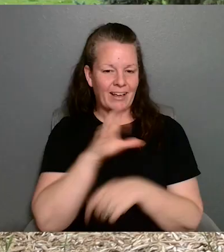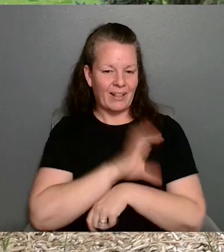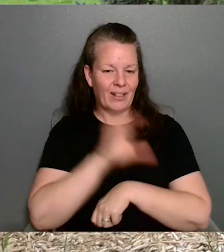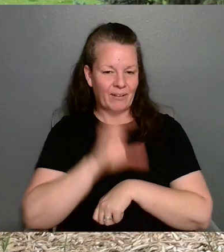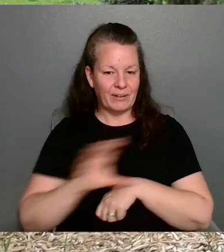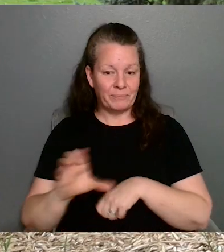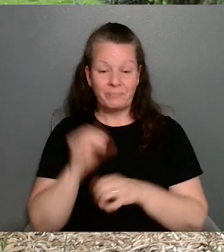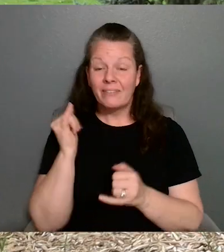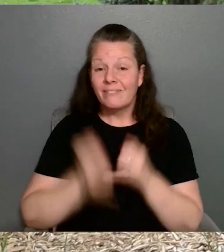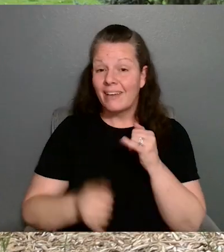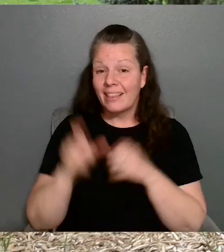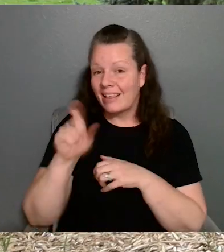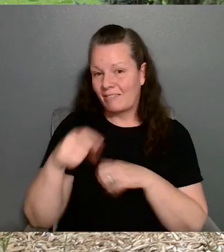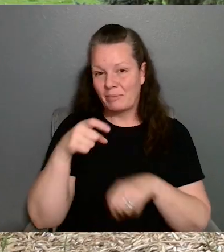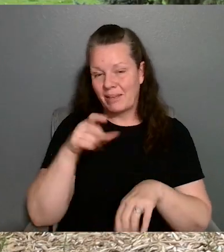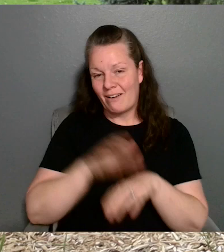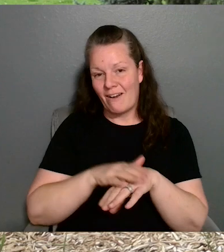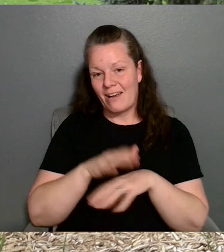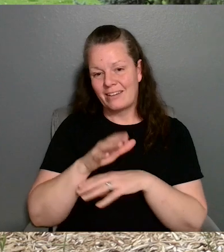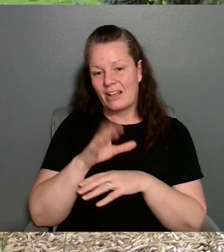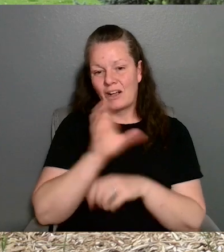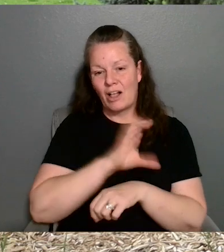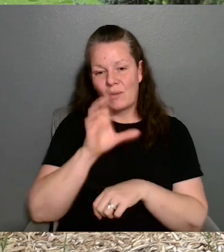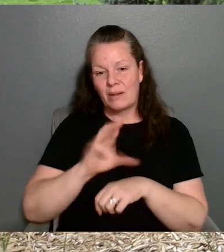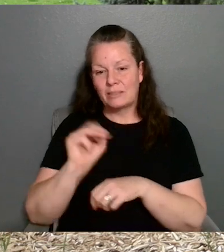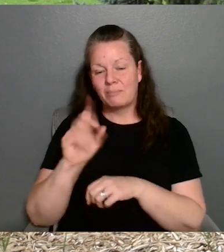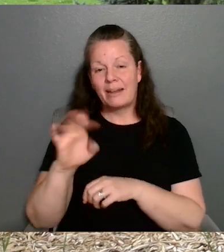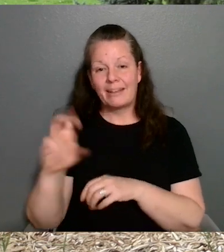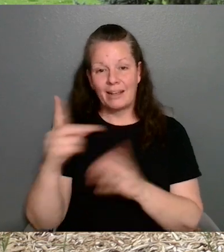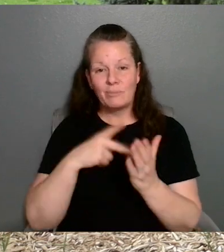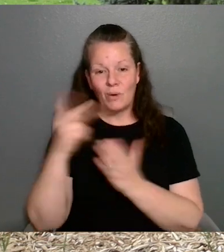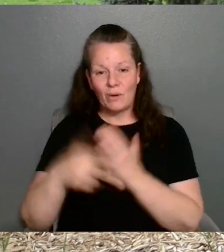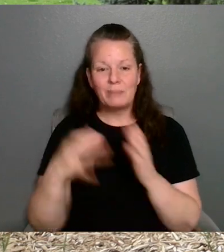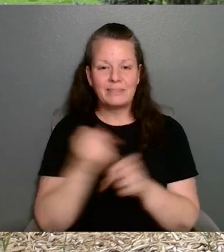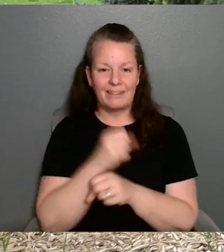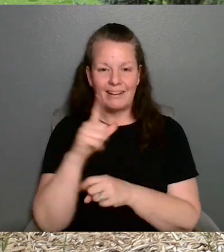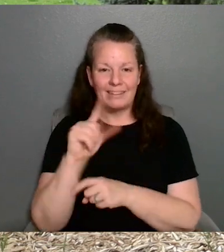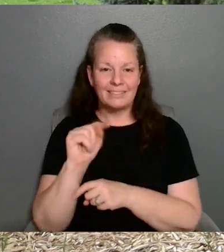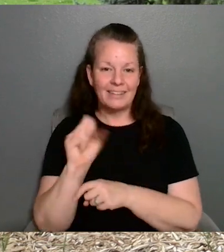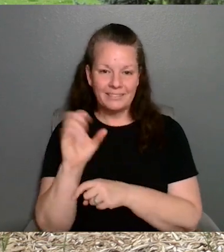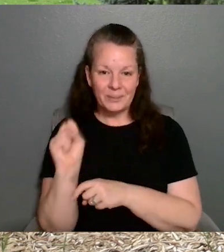And then finally, you have to be on Colorado's Medicaid program to get the Long Term Services and Supports.